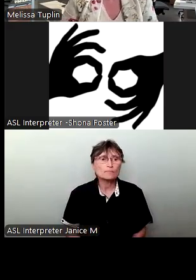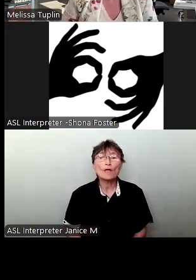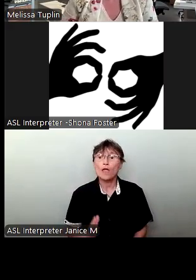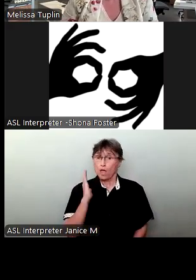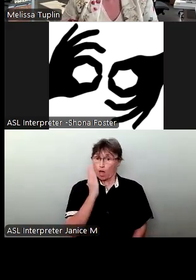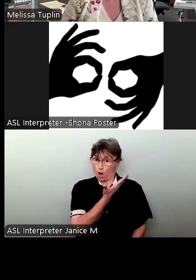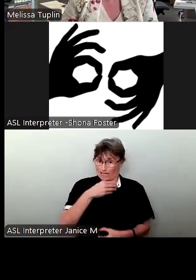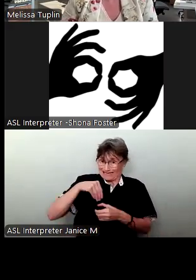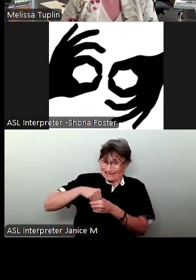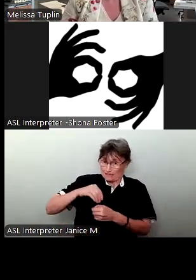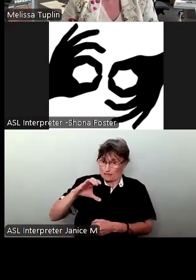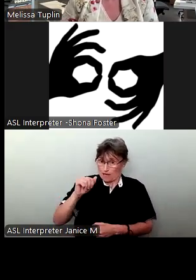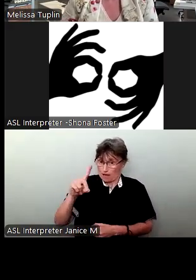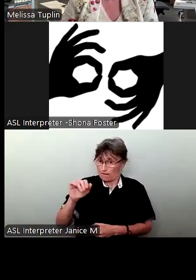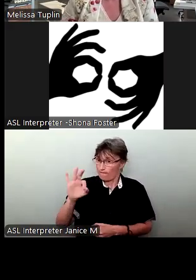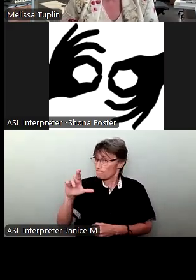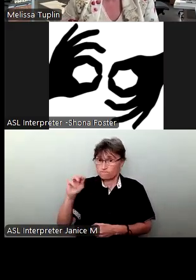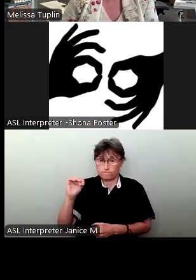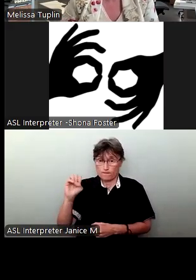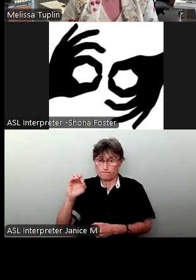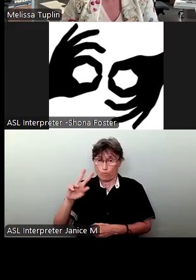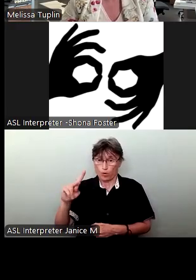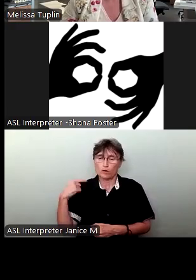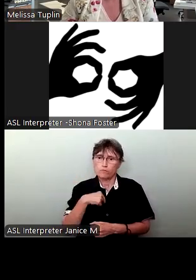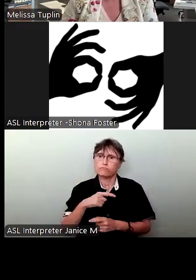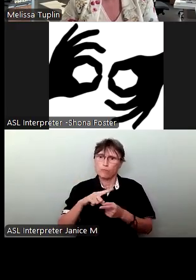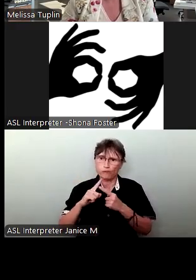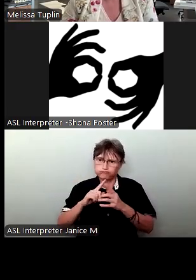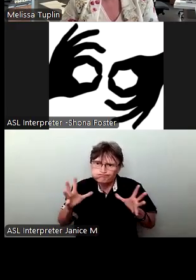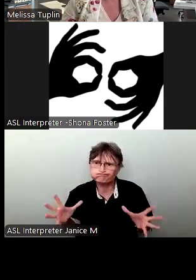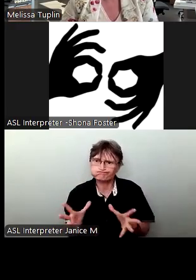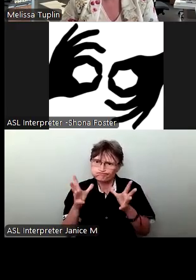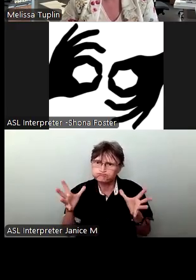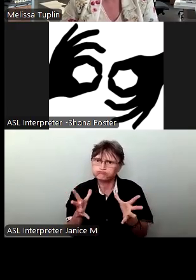people means nurturing the capacity of arts organizations and artists to flourish in the